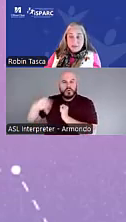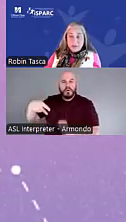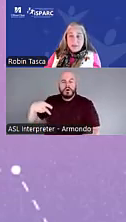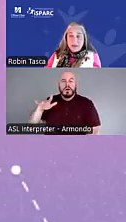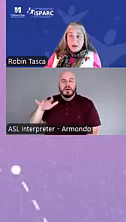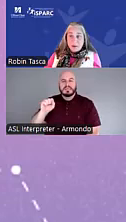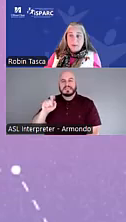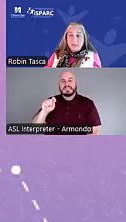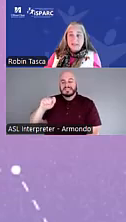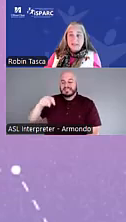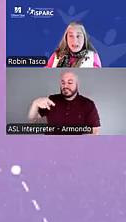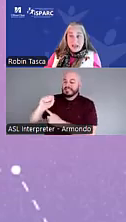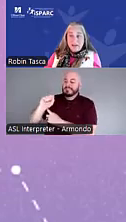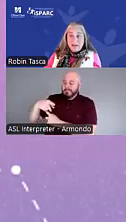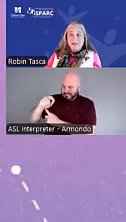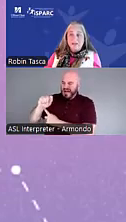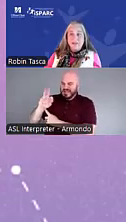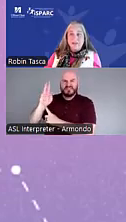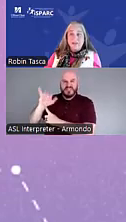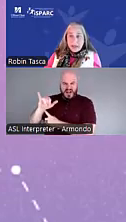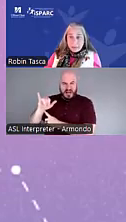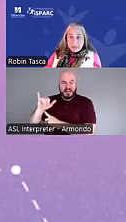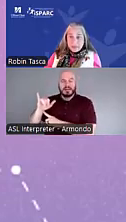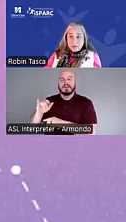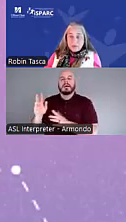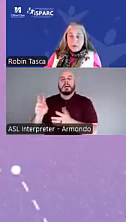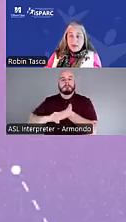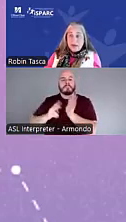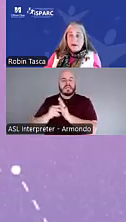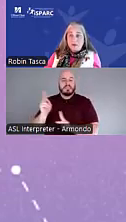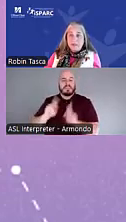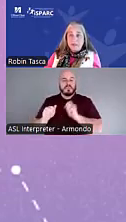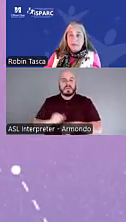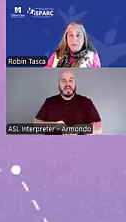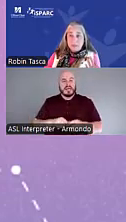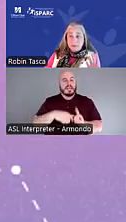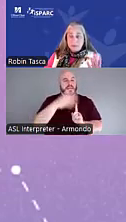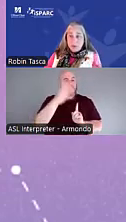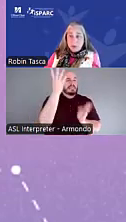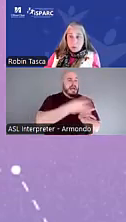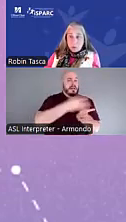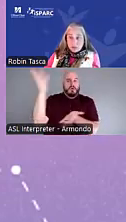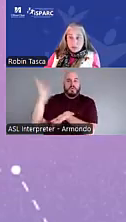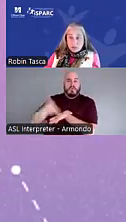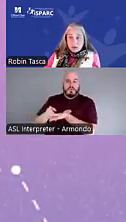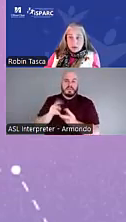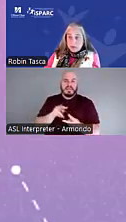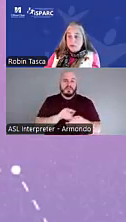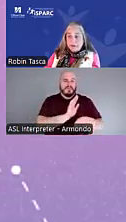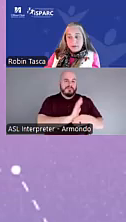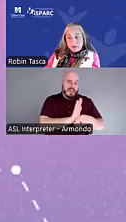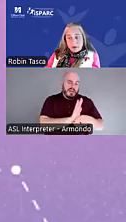transcript that accompanies every episode, so that not only can people watch it on YouTube,